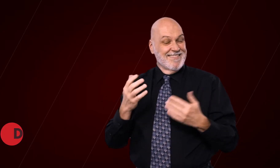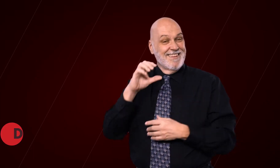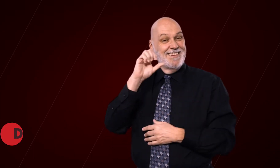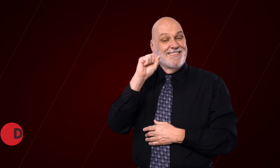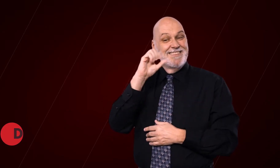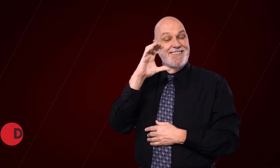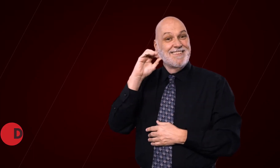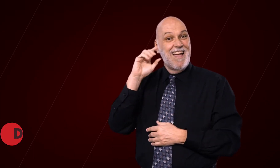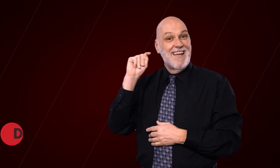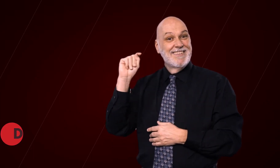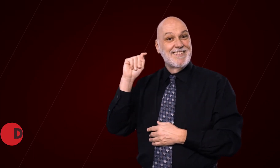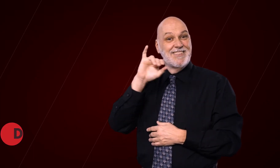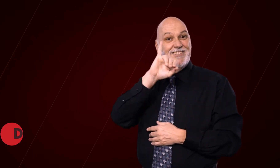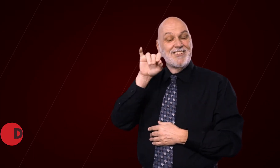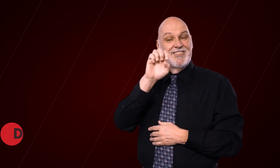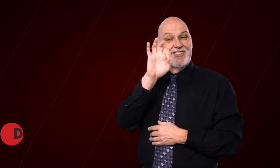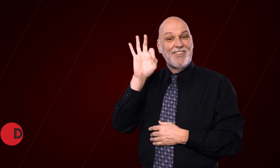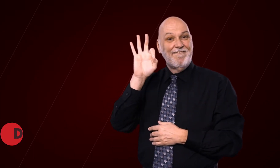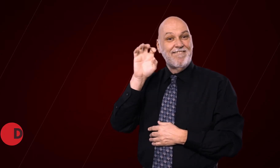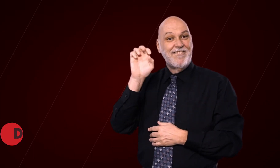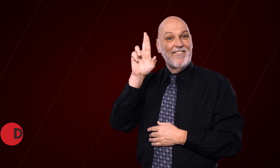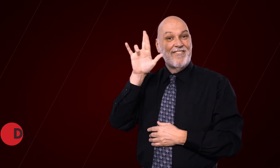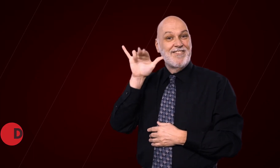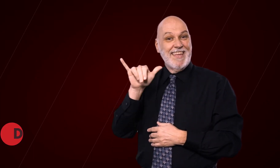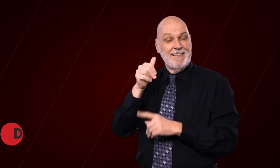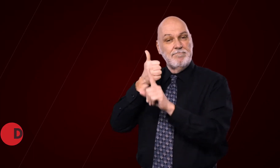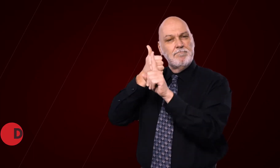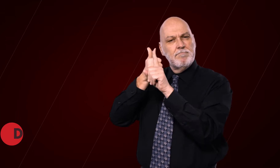[Anselmo]: Scott Jeffery,